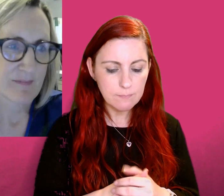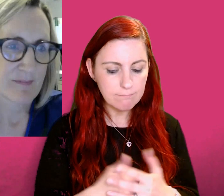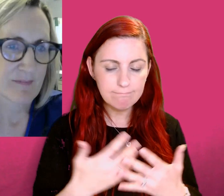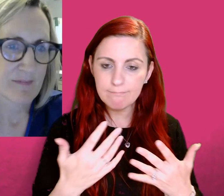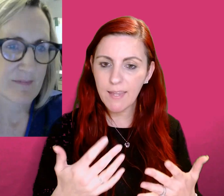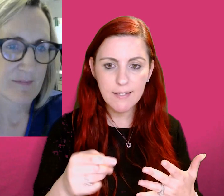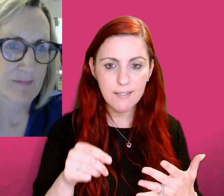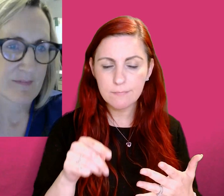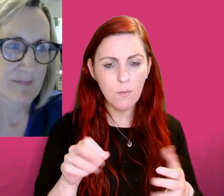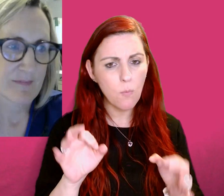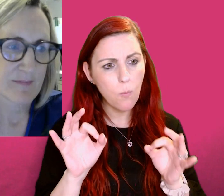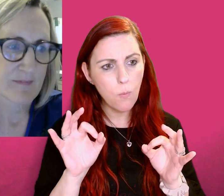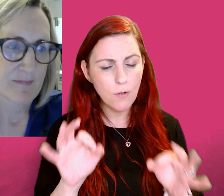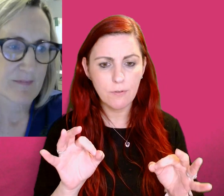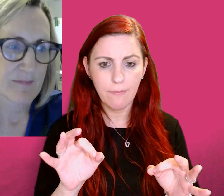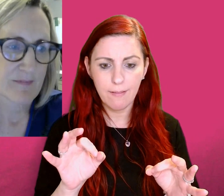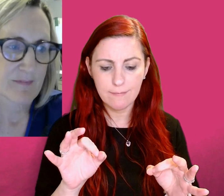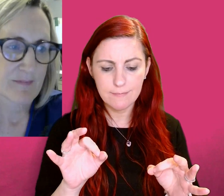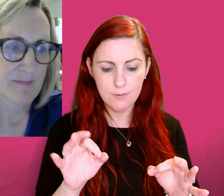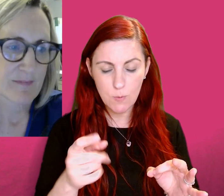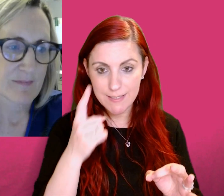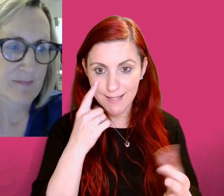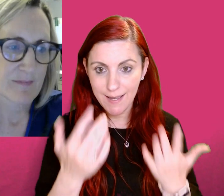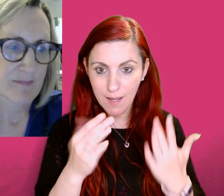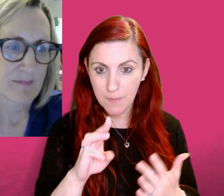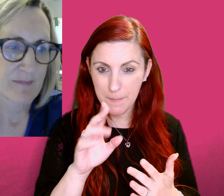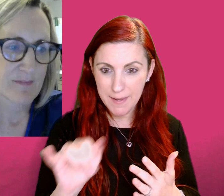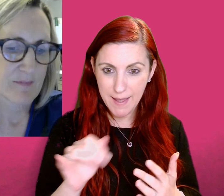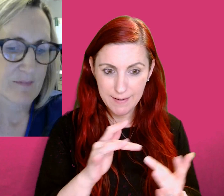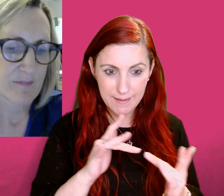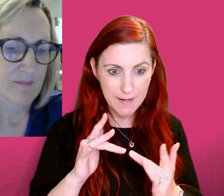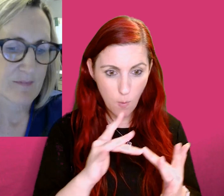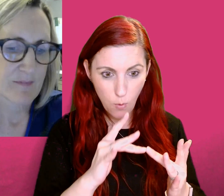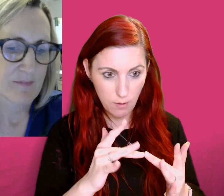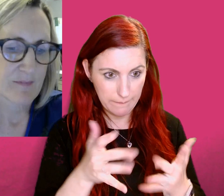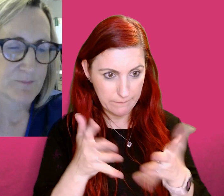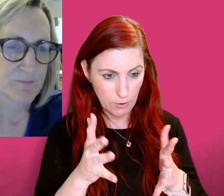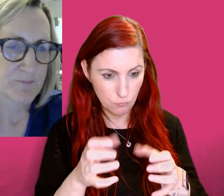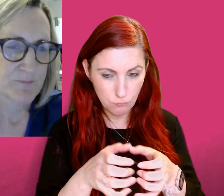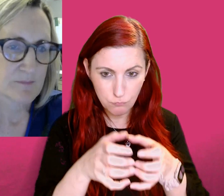been wonderful Michelle to see how the PPI ignite Ignite Network um has grown and Consolidated and